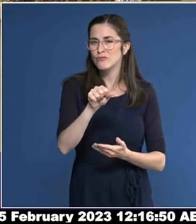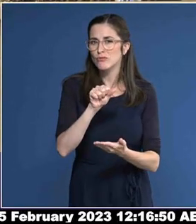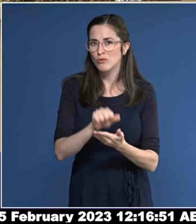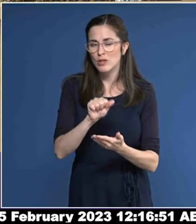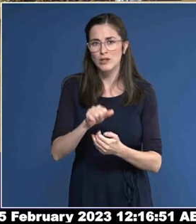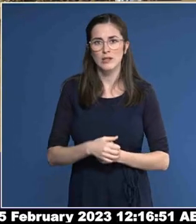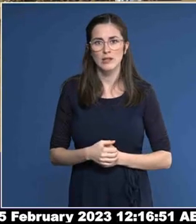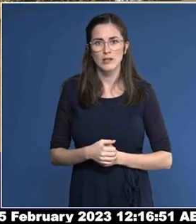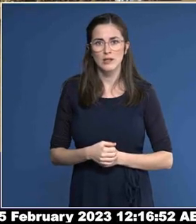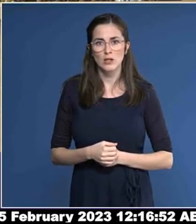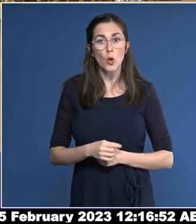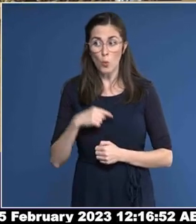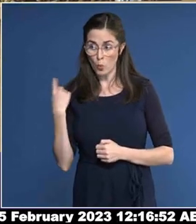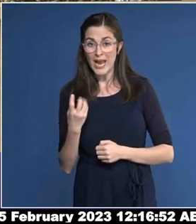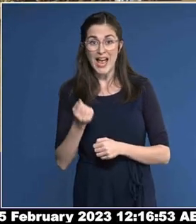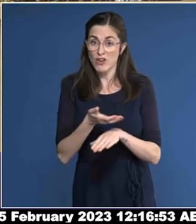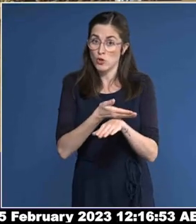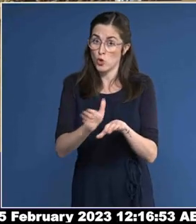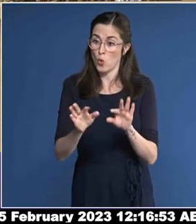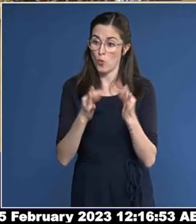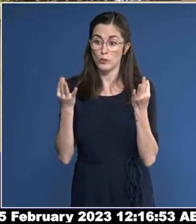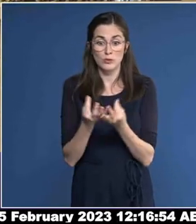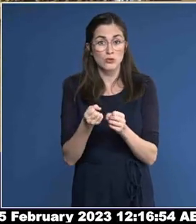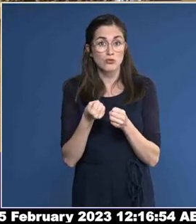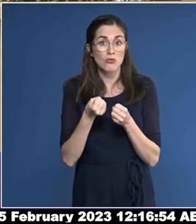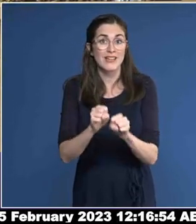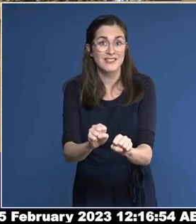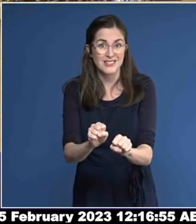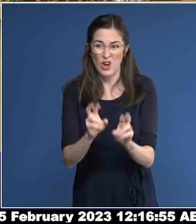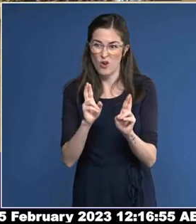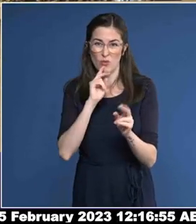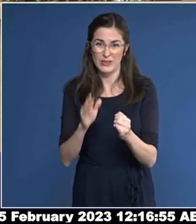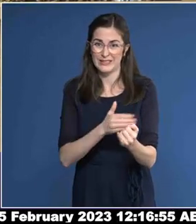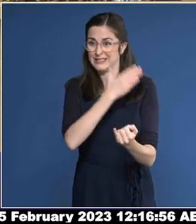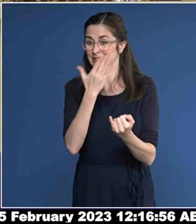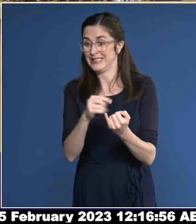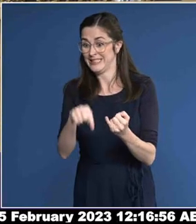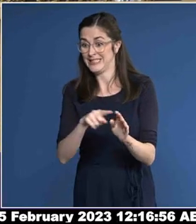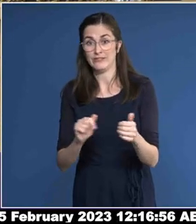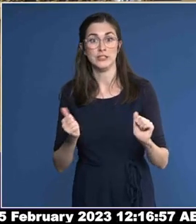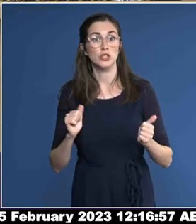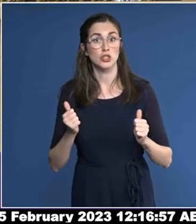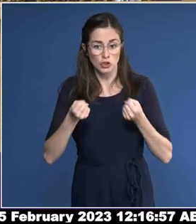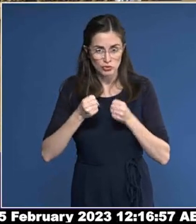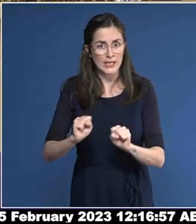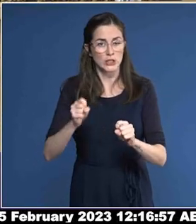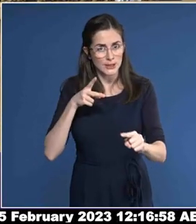organisational strategy, which will - we hope to have finished by the end of this year. That may well incorporate some growth.